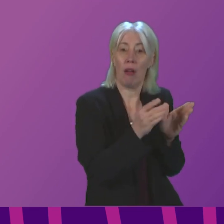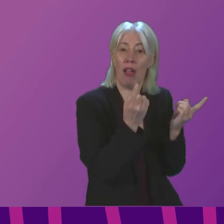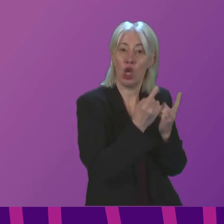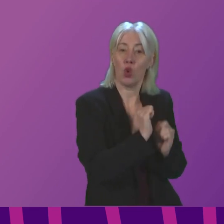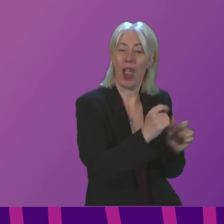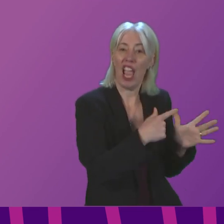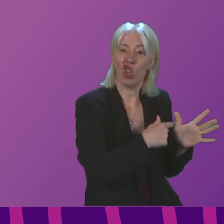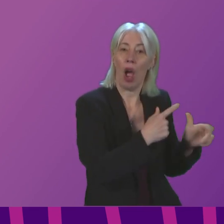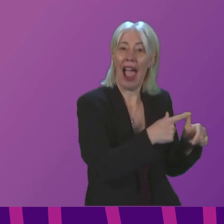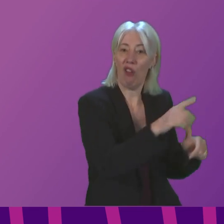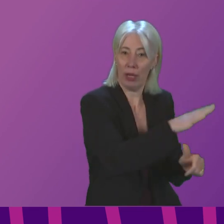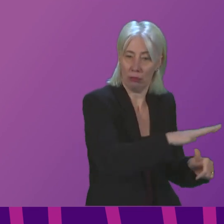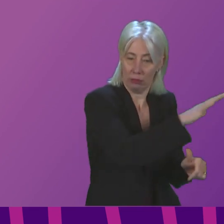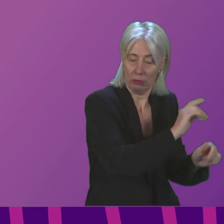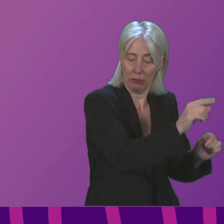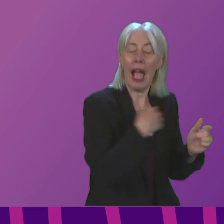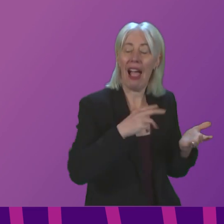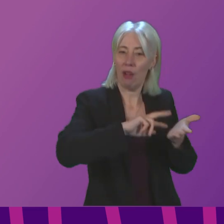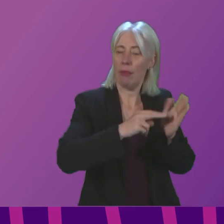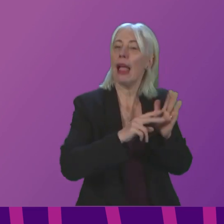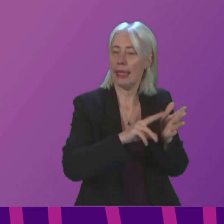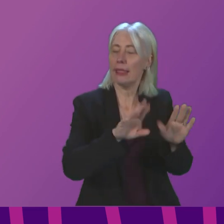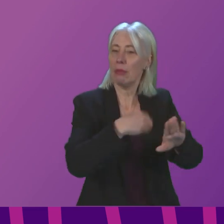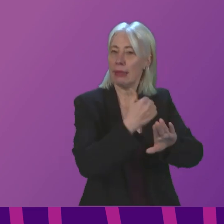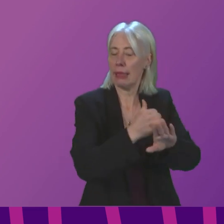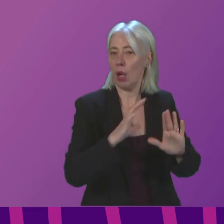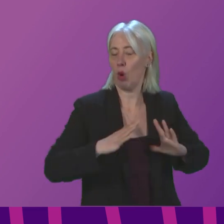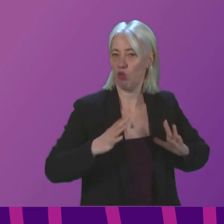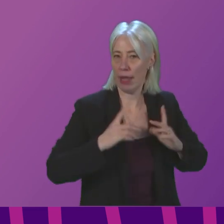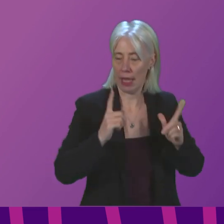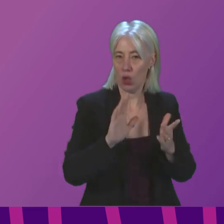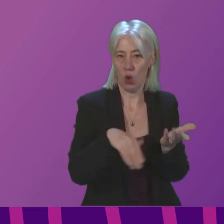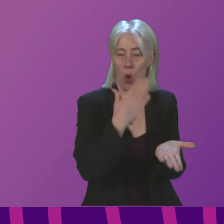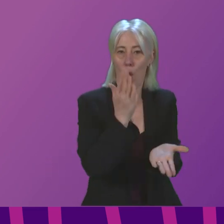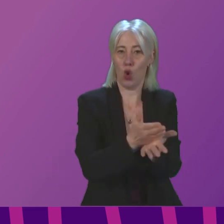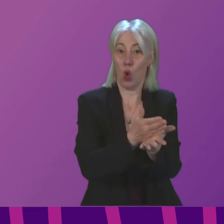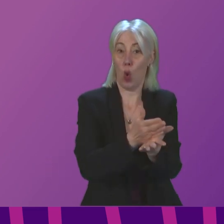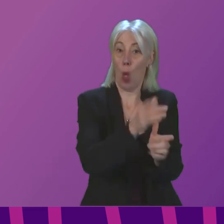and Arran. We have plans in place and are working to ensure that all those who are eligible—and